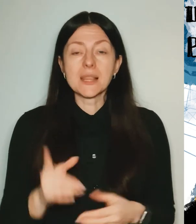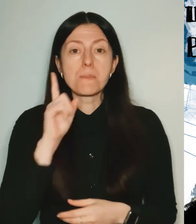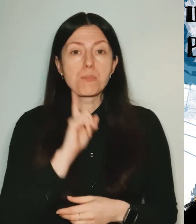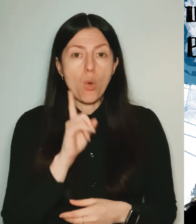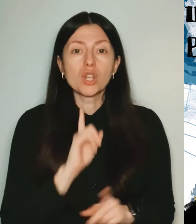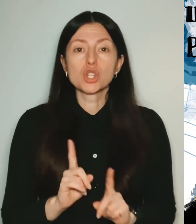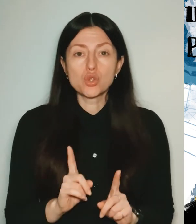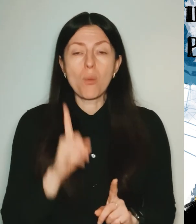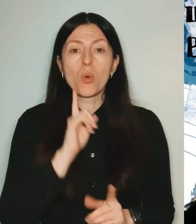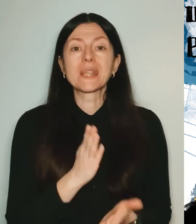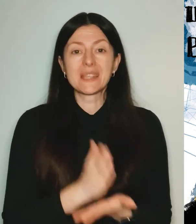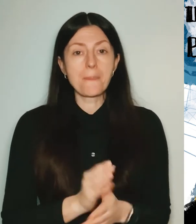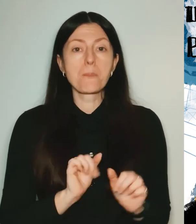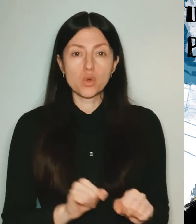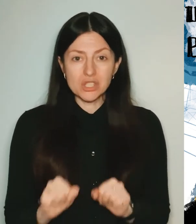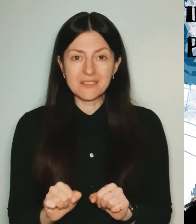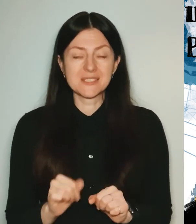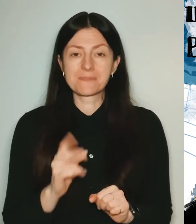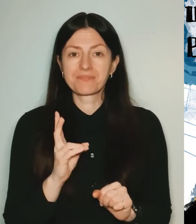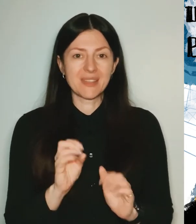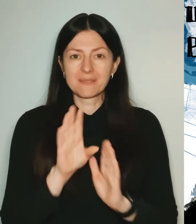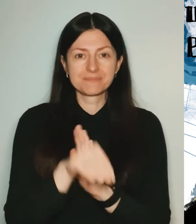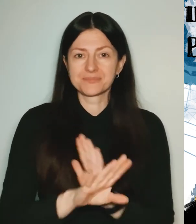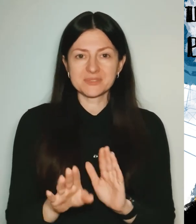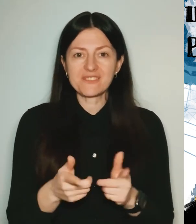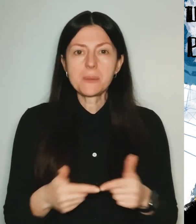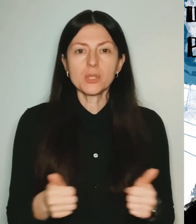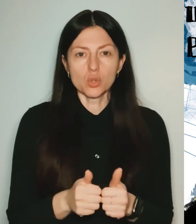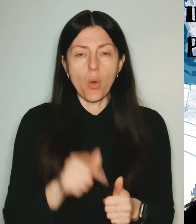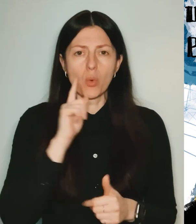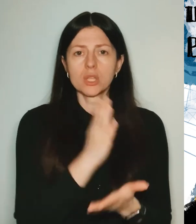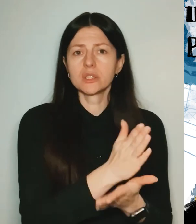By now, until there is an opportunity not to join the unit